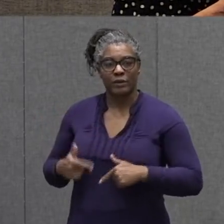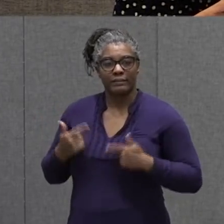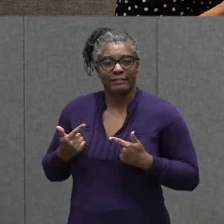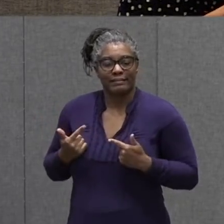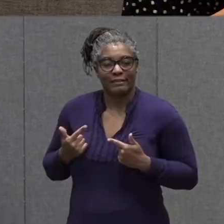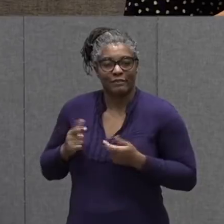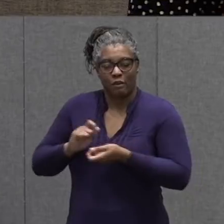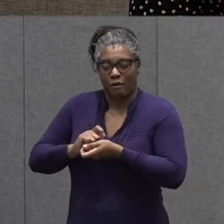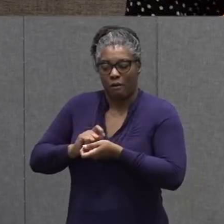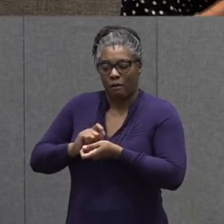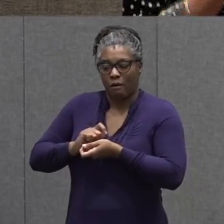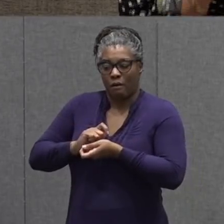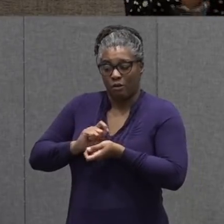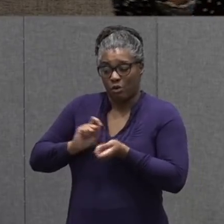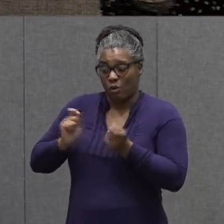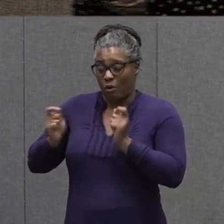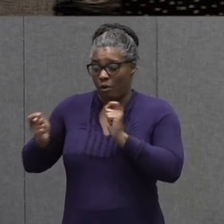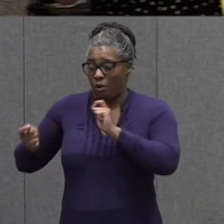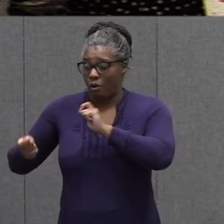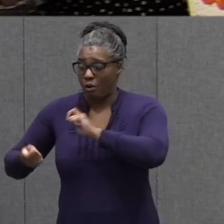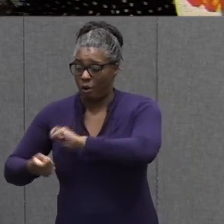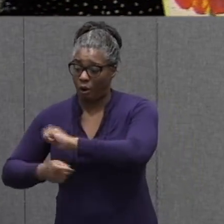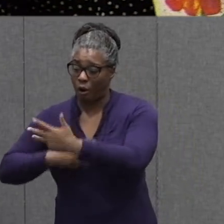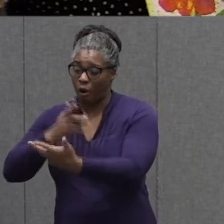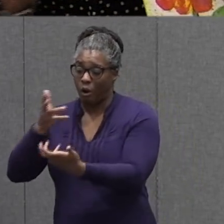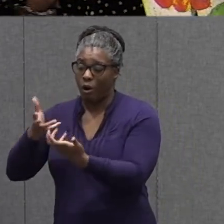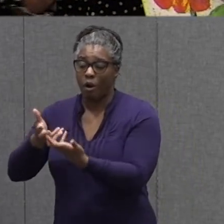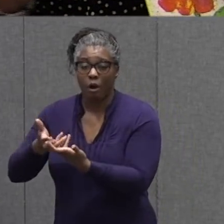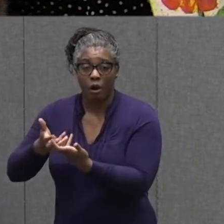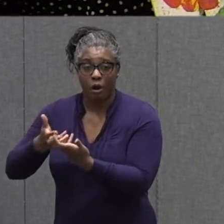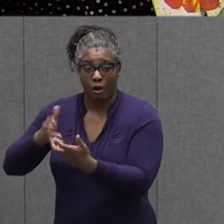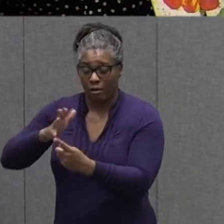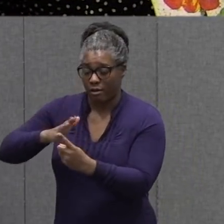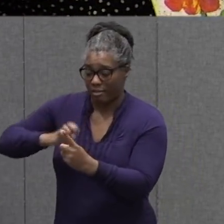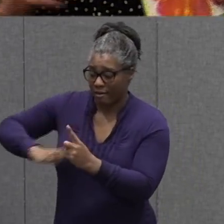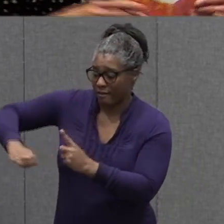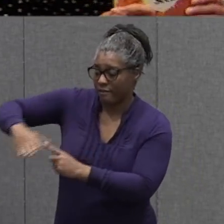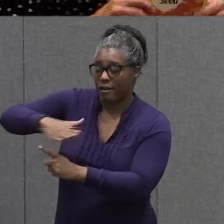Yeah, she adapted because she got through, she went through all the seasons